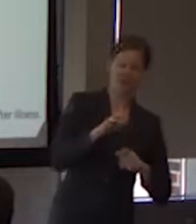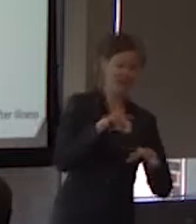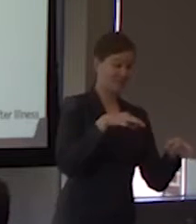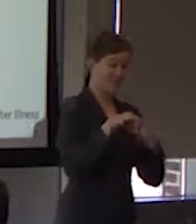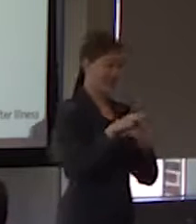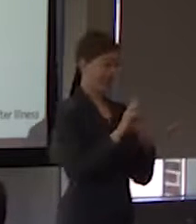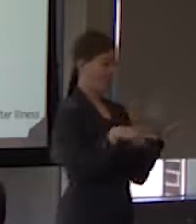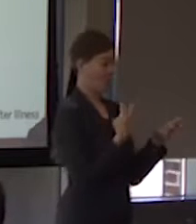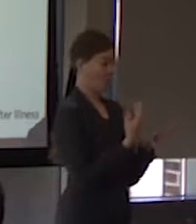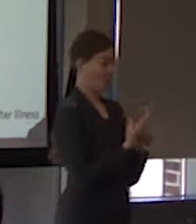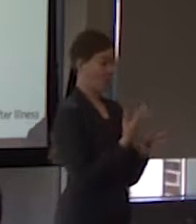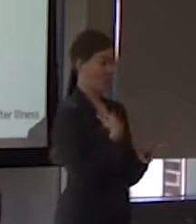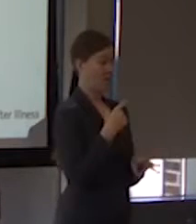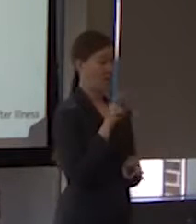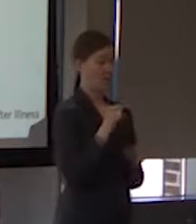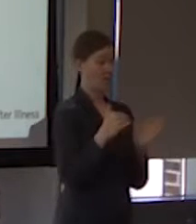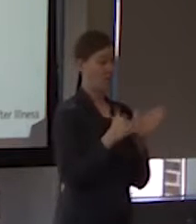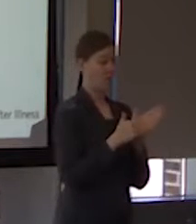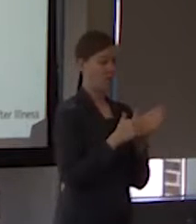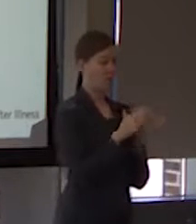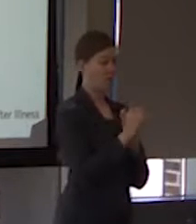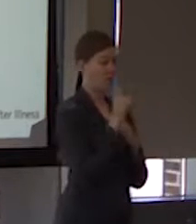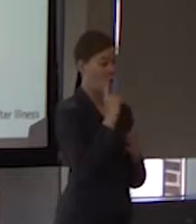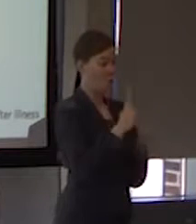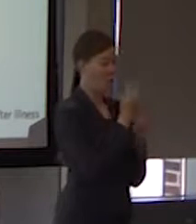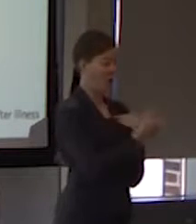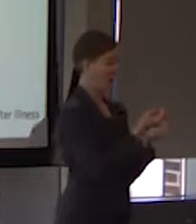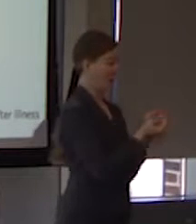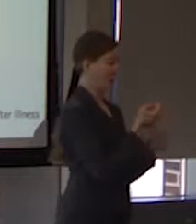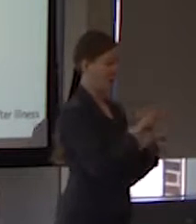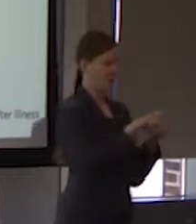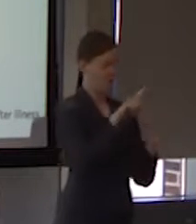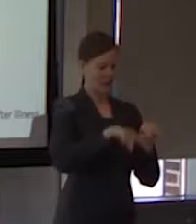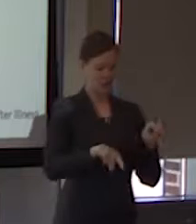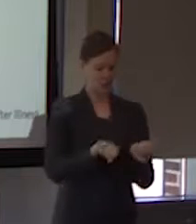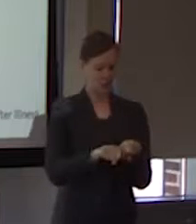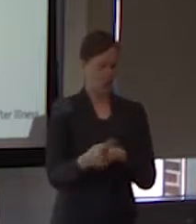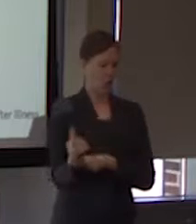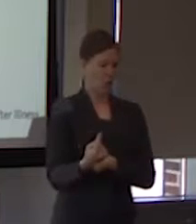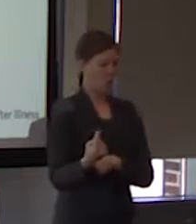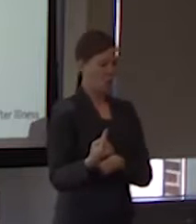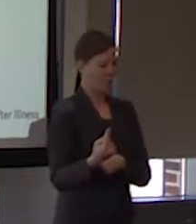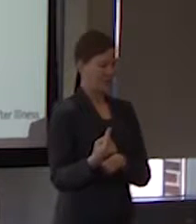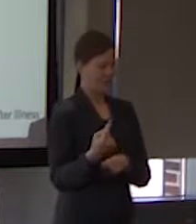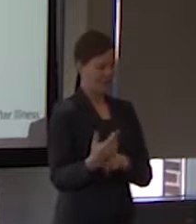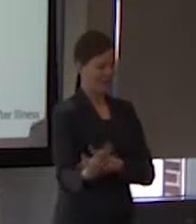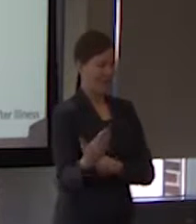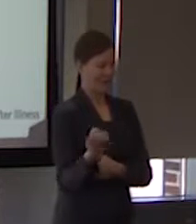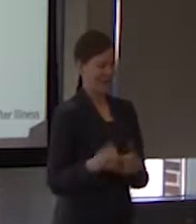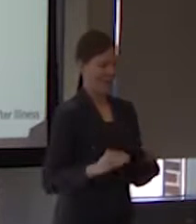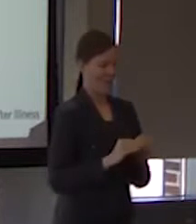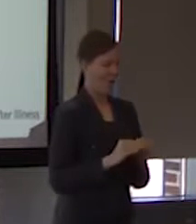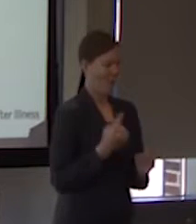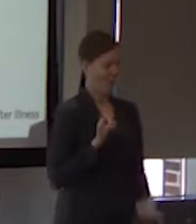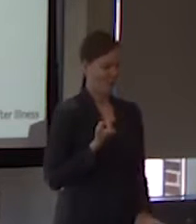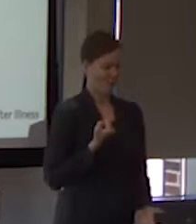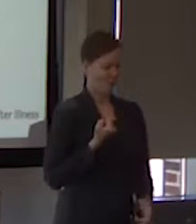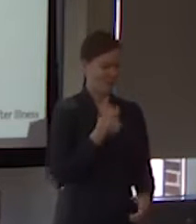that you have $20,000 in project funding, but you can't get your shoes on by yourself in the morning anymore. It doesn't work out very well.